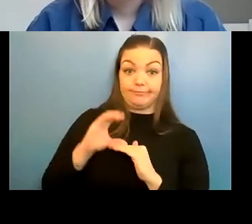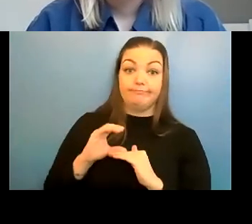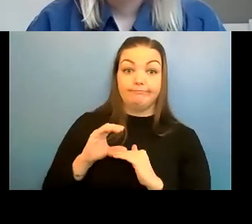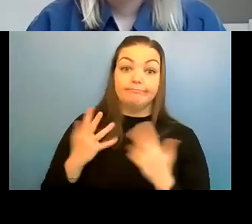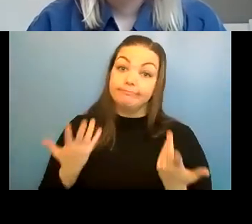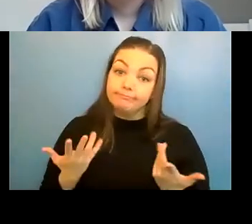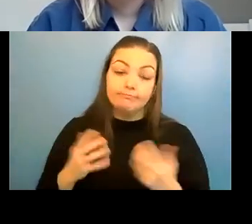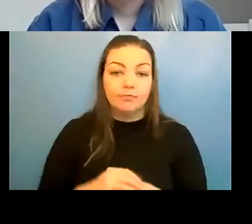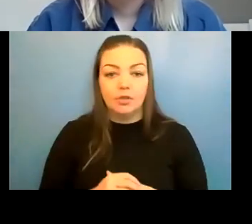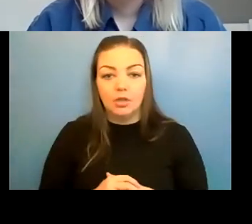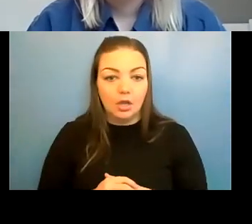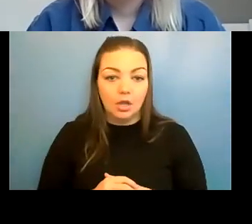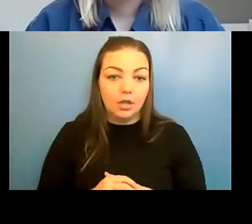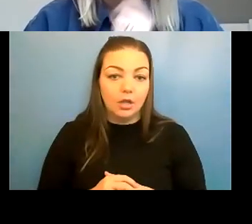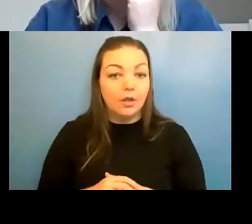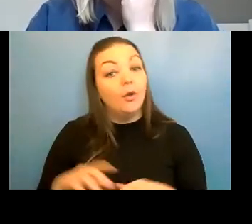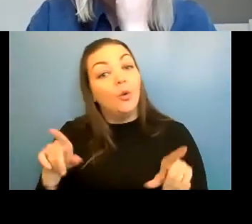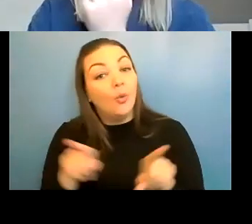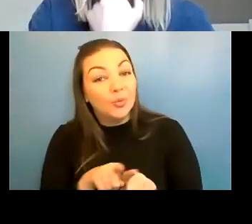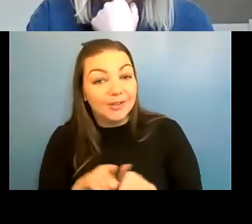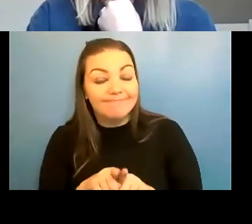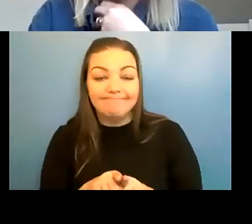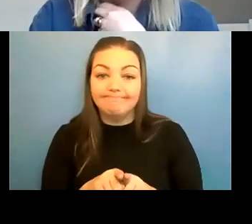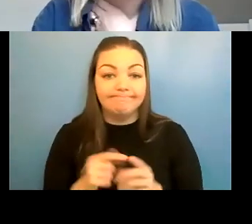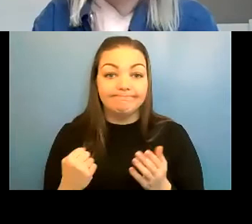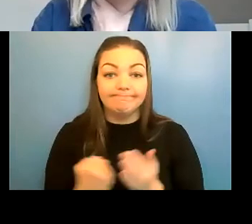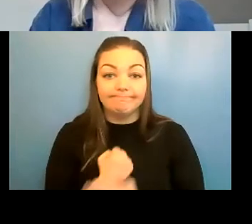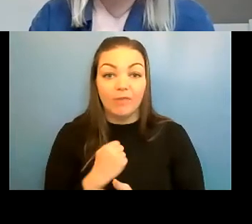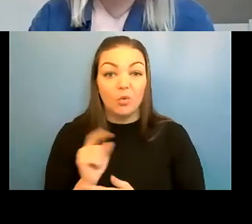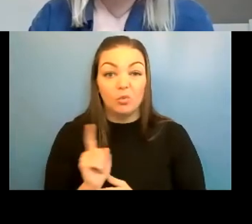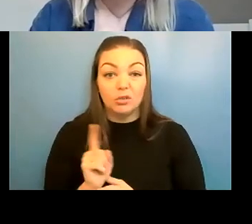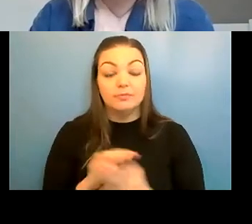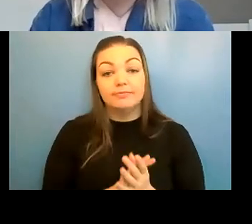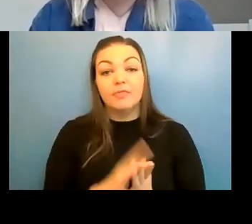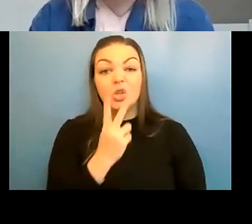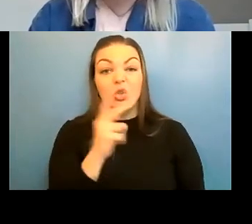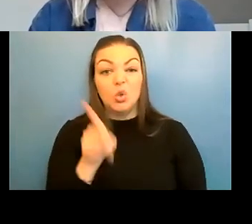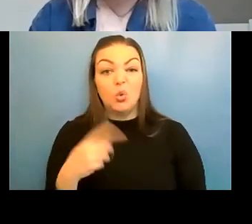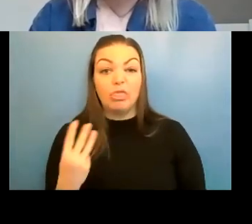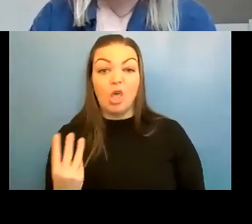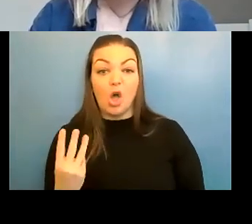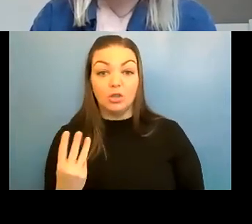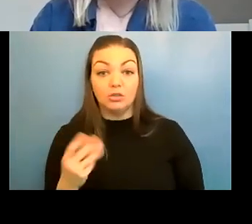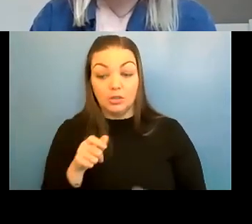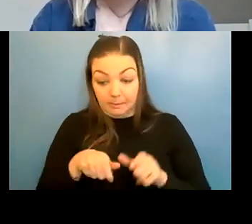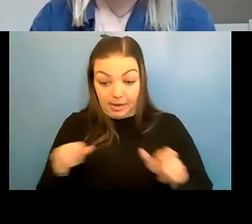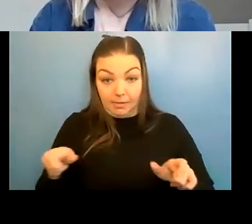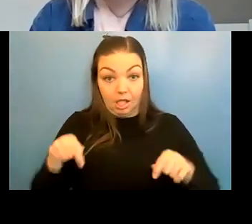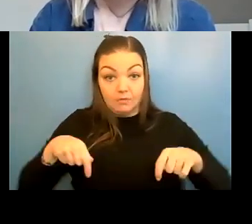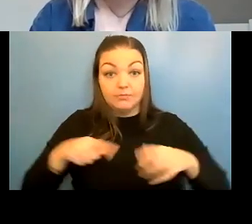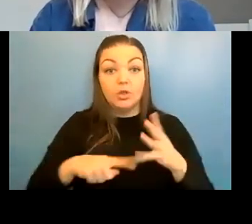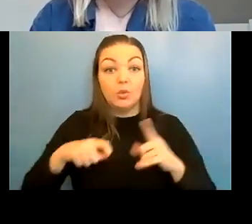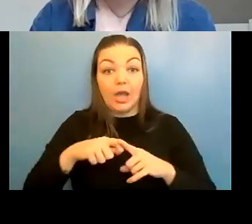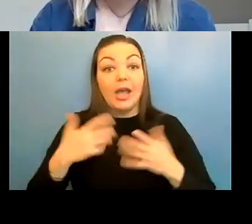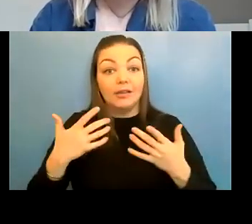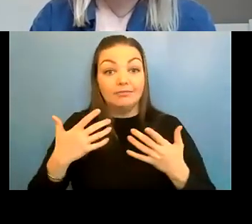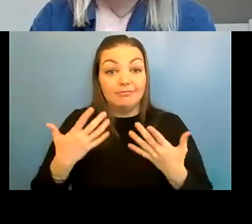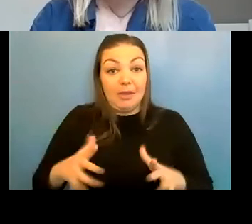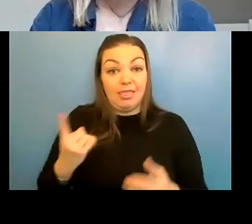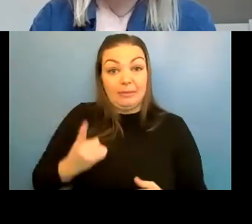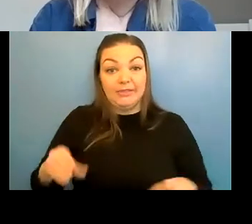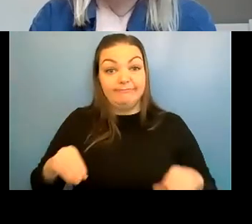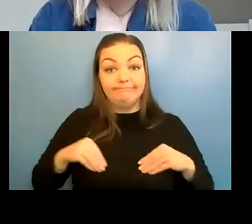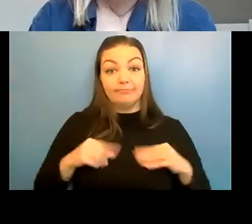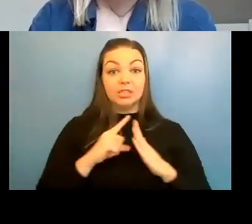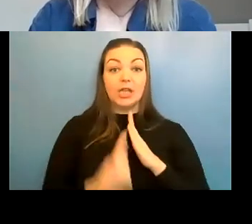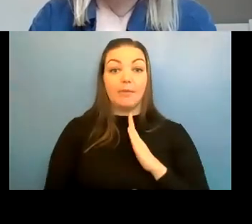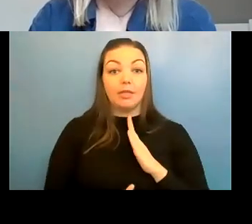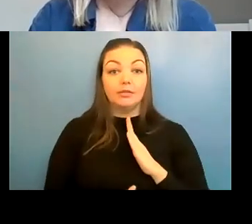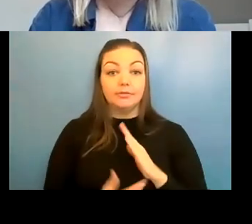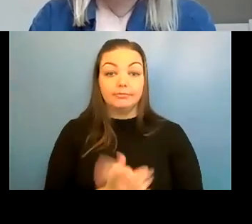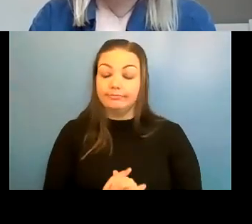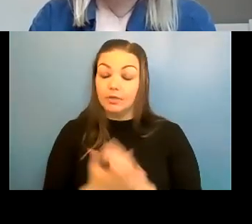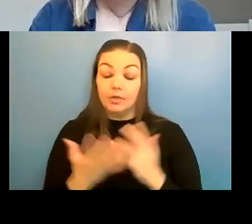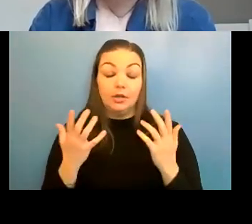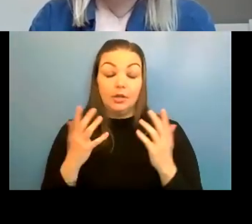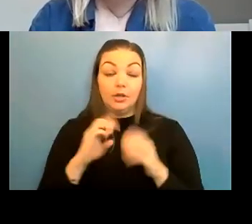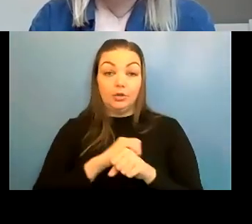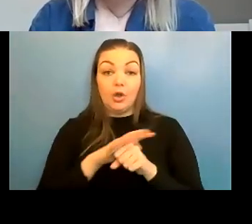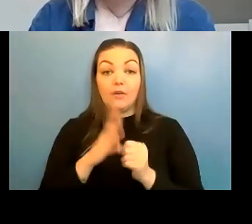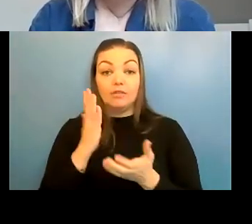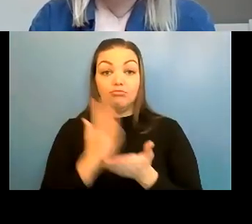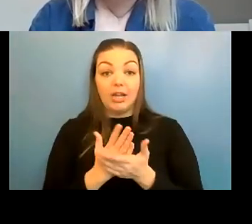on the world, the arts ecologies, the funding that is available to the arts and sadly it's also going to be impacted by the fact that two thirds of the people in the UK